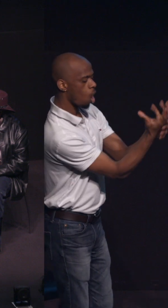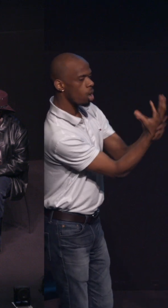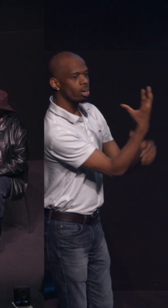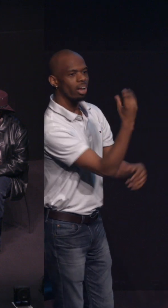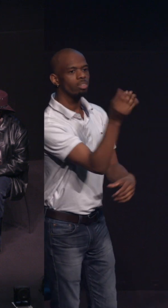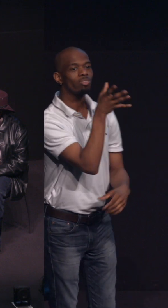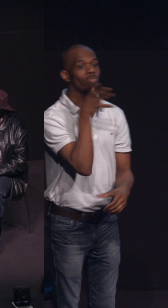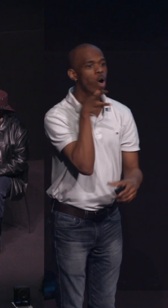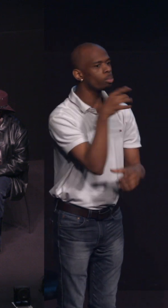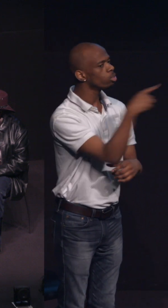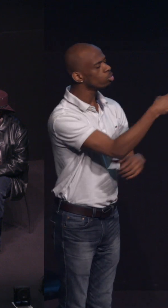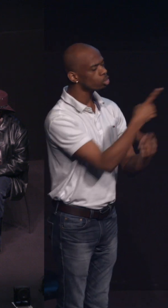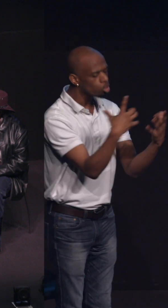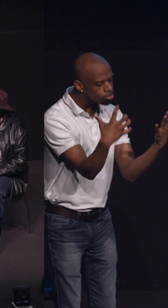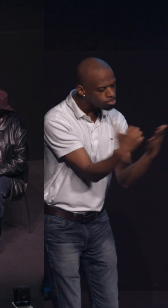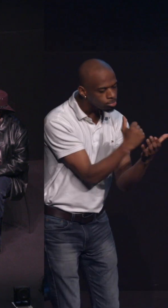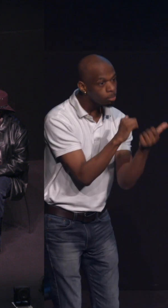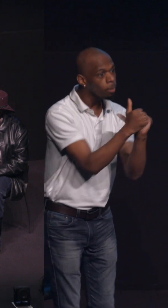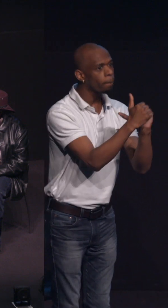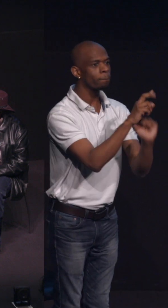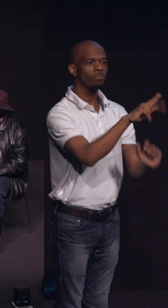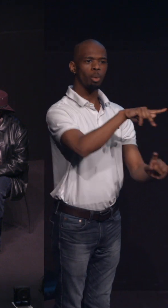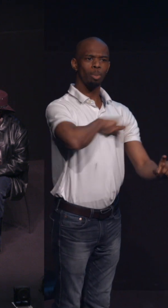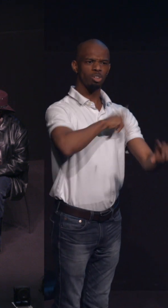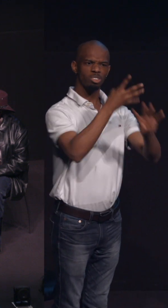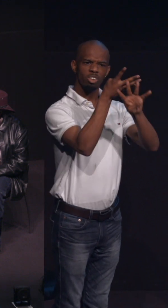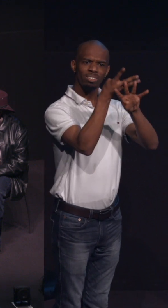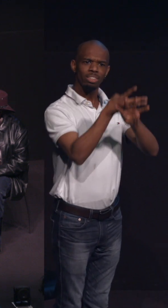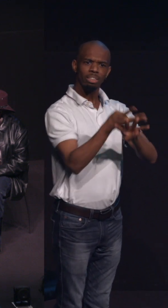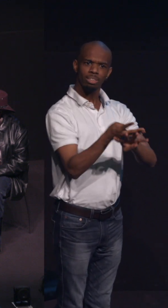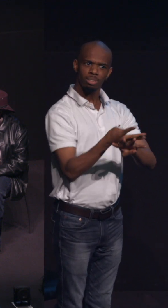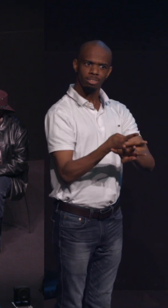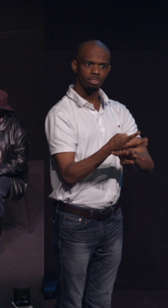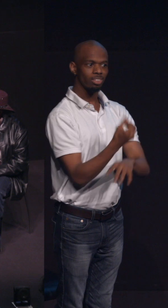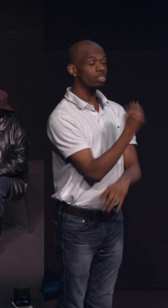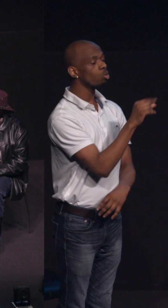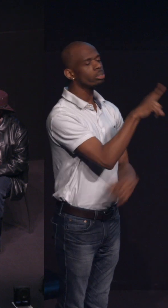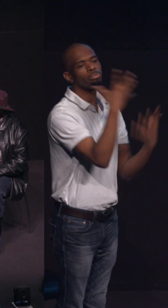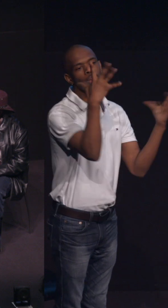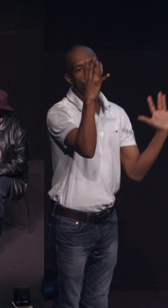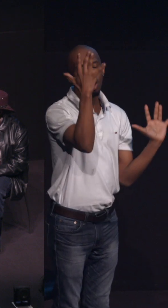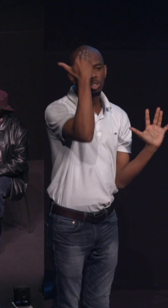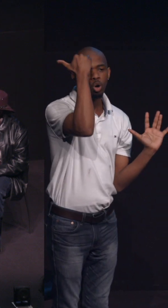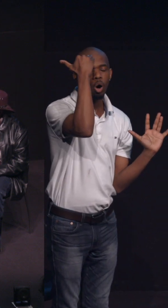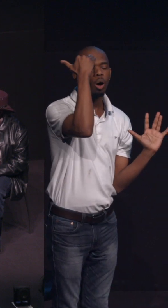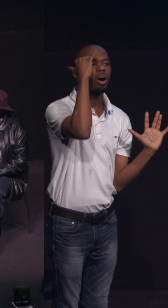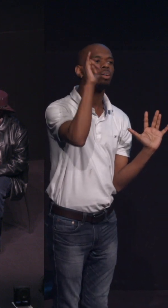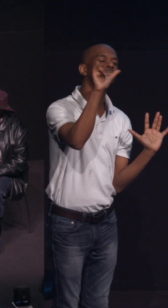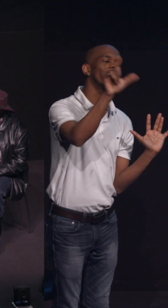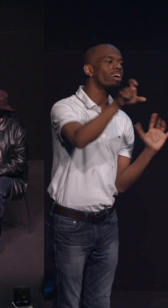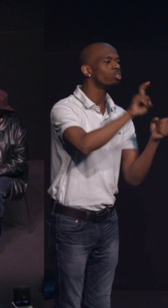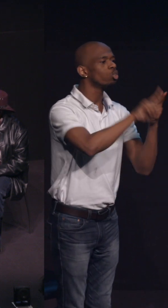and you understood that it had to be about addressing the larger structural issues as well.